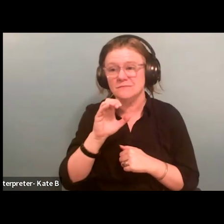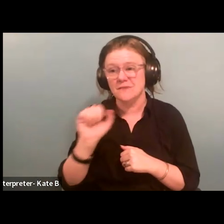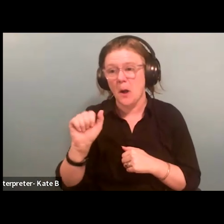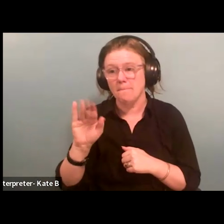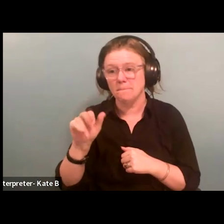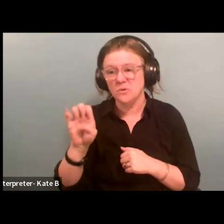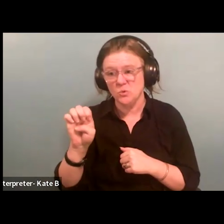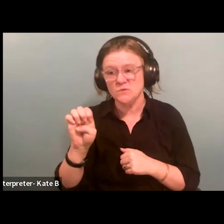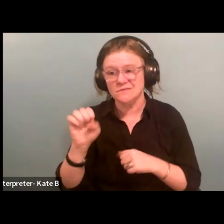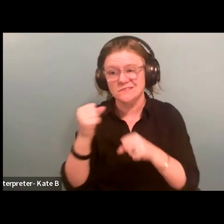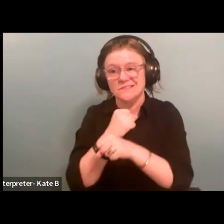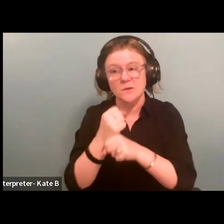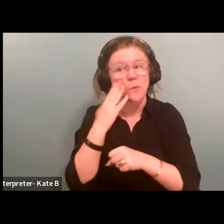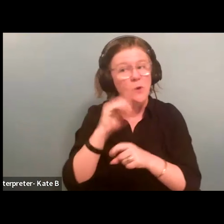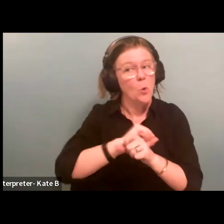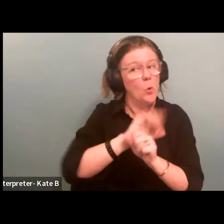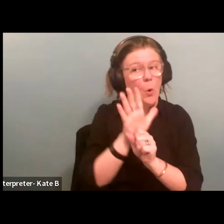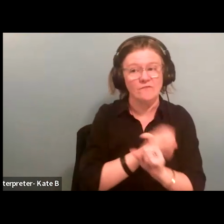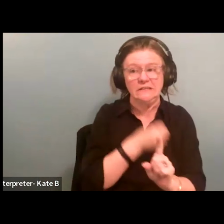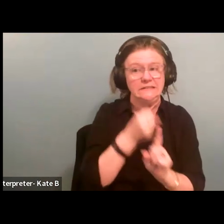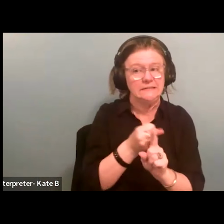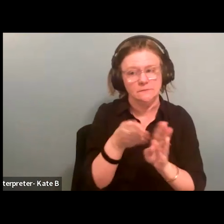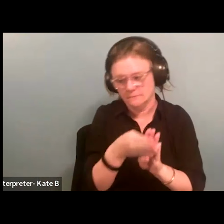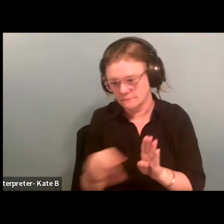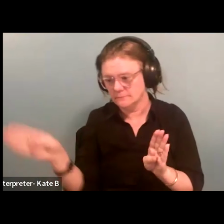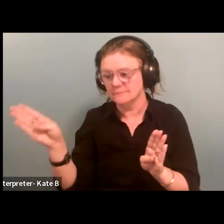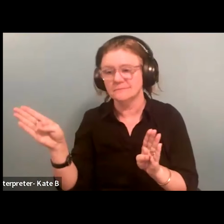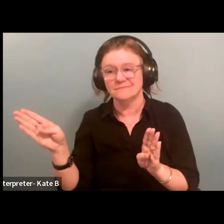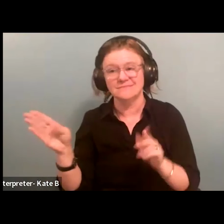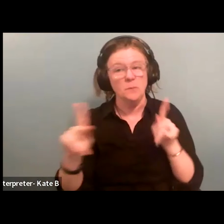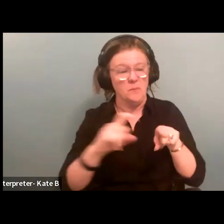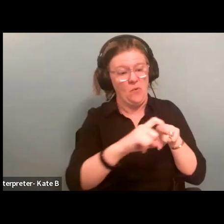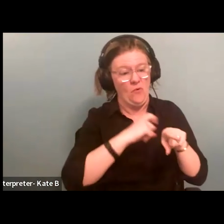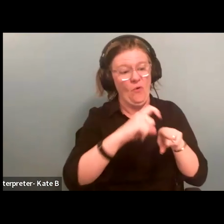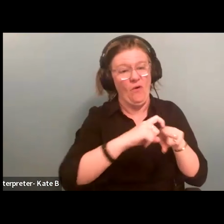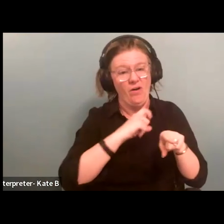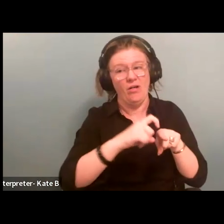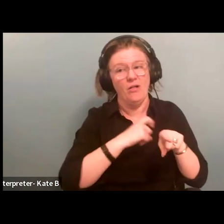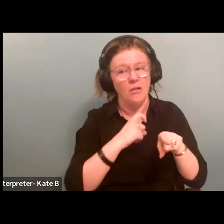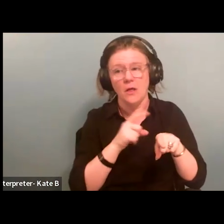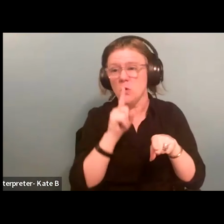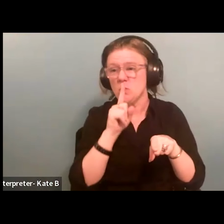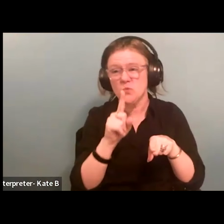especially post-COVID, the reports we get are literally just the tip of the iceberg.